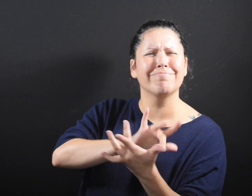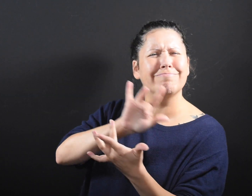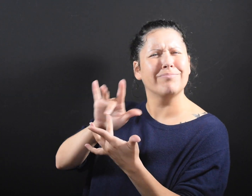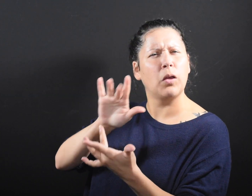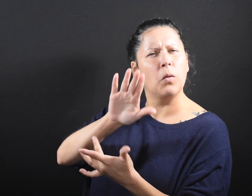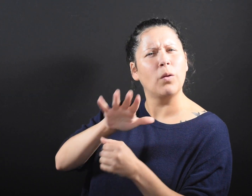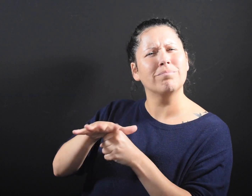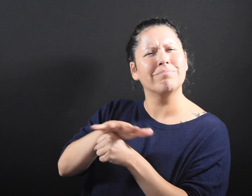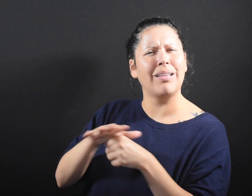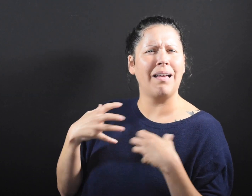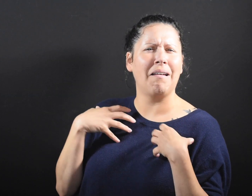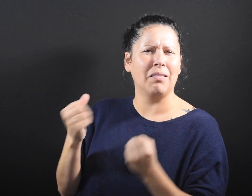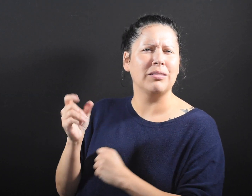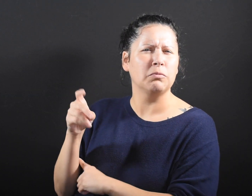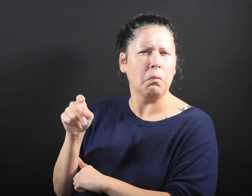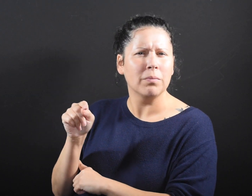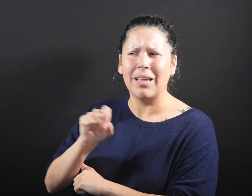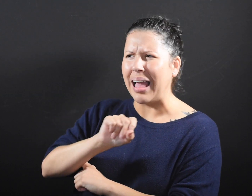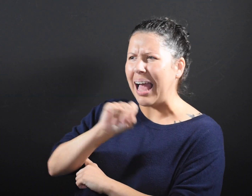to have your water tested if this is a concern.